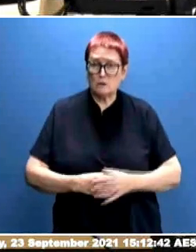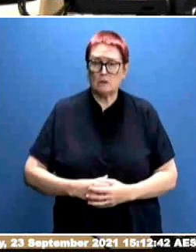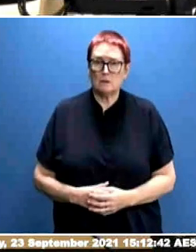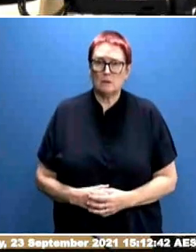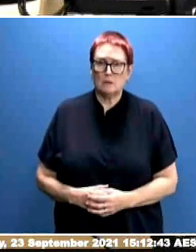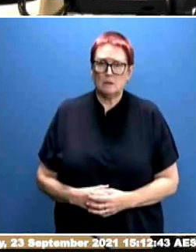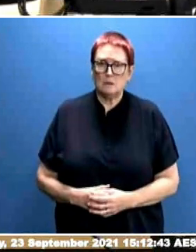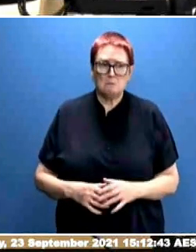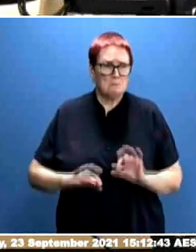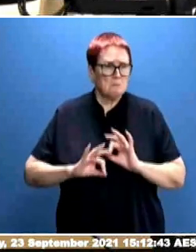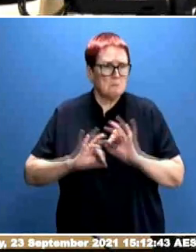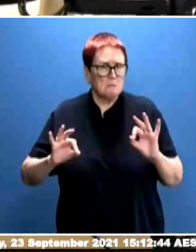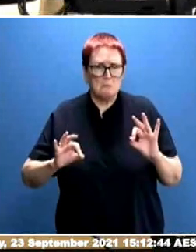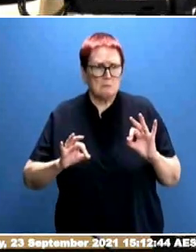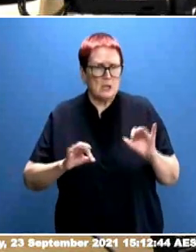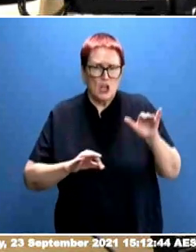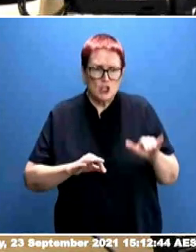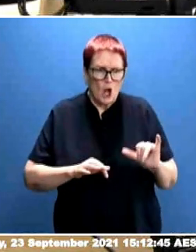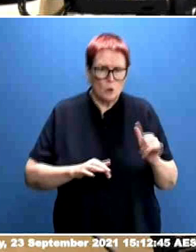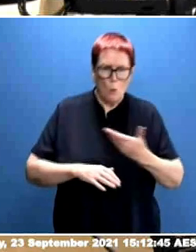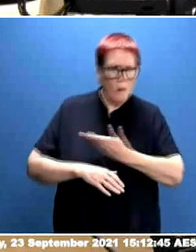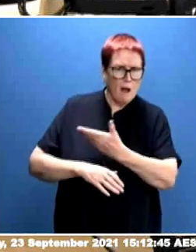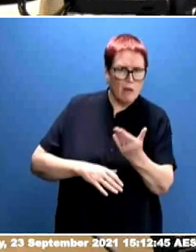It doesn't say "child or others".